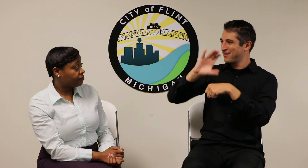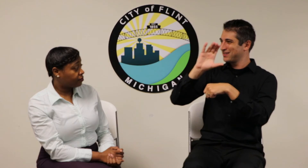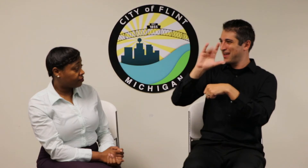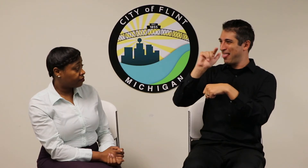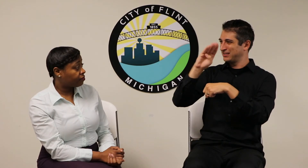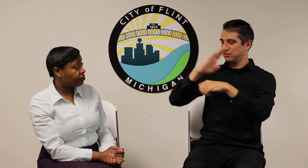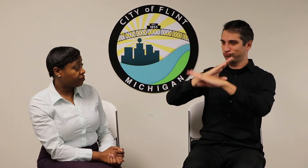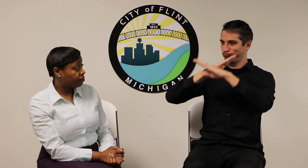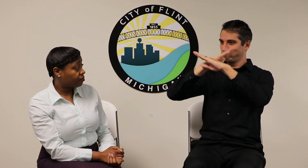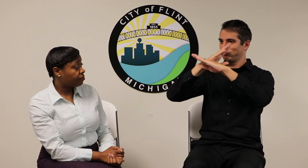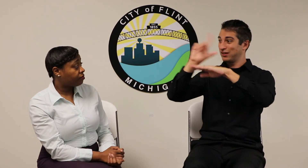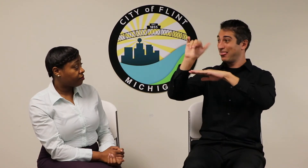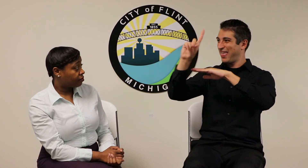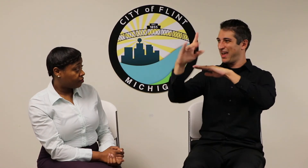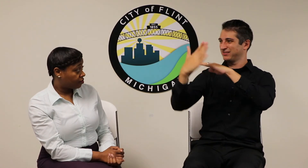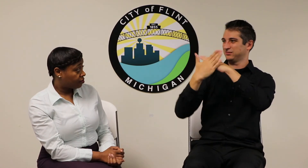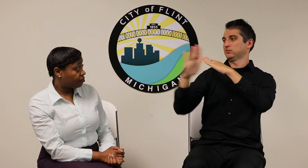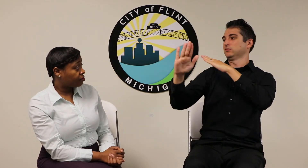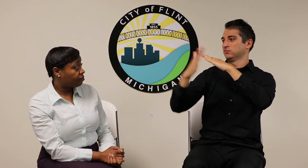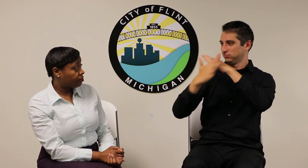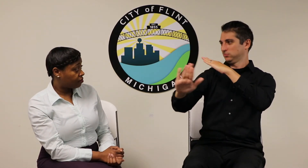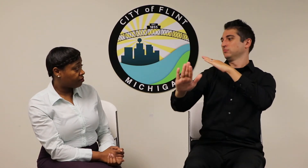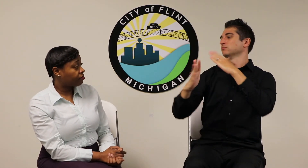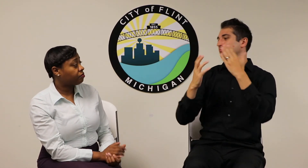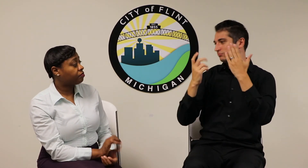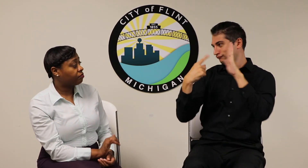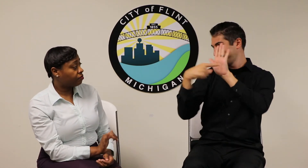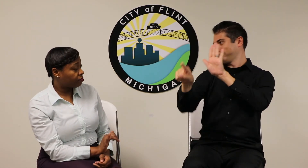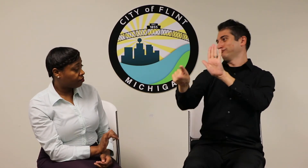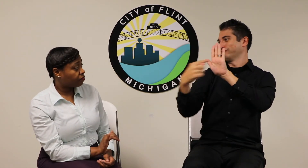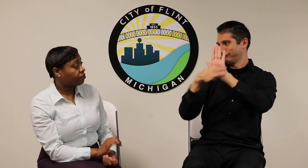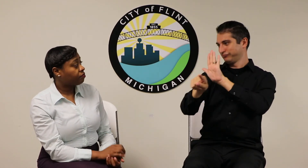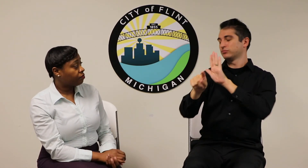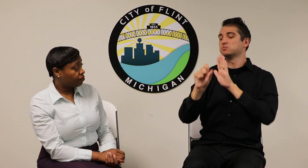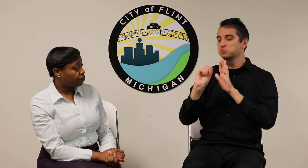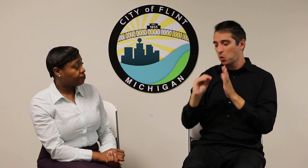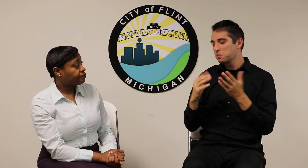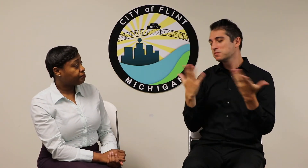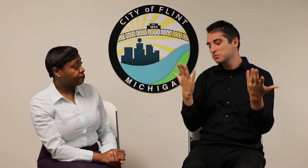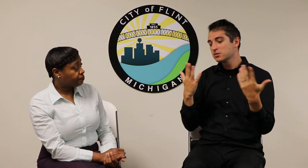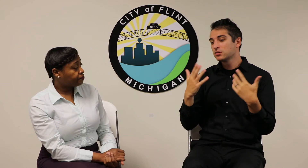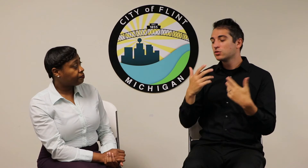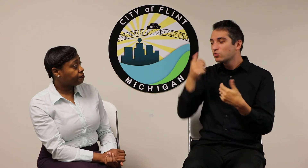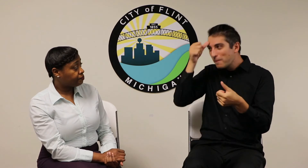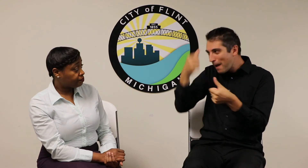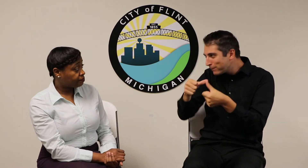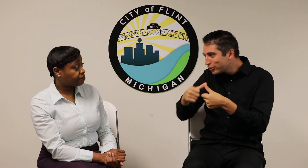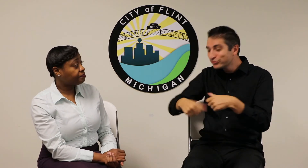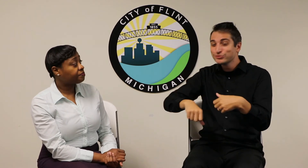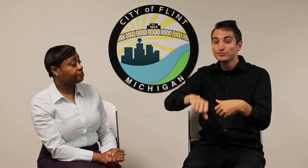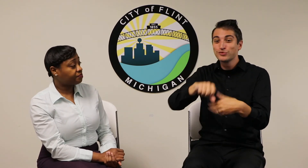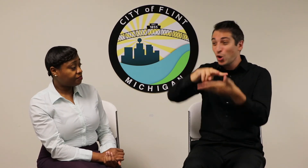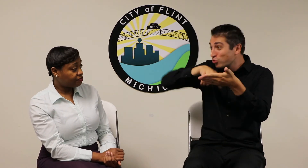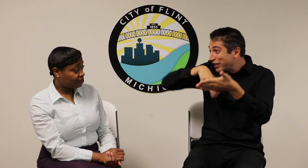being absorbed, absorbed into your body in your child's body. And so